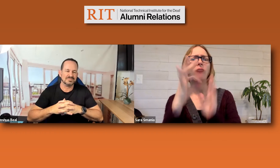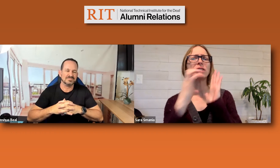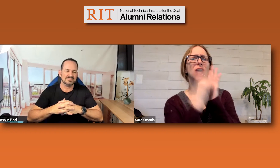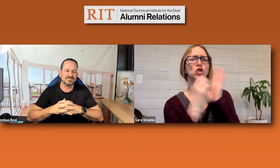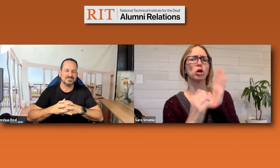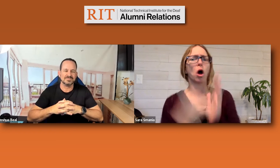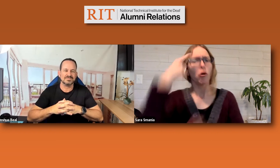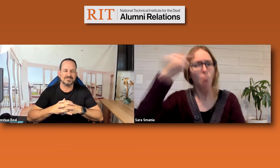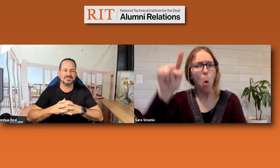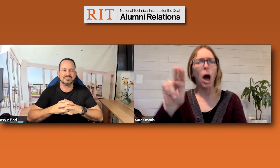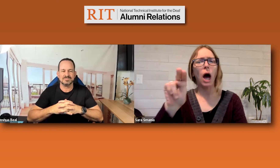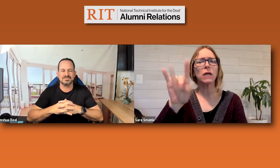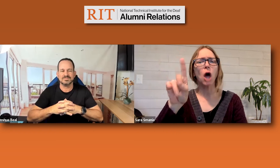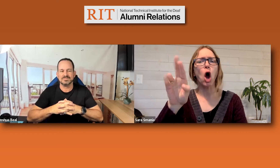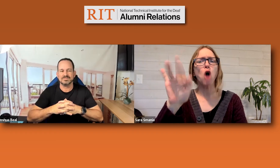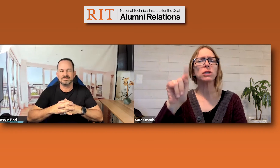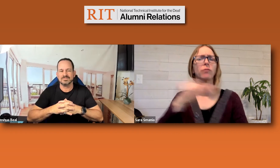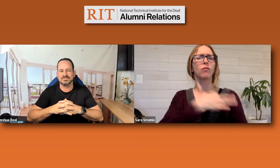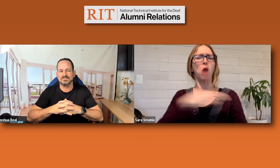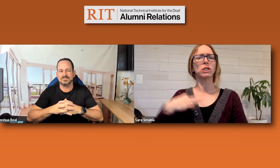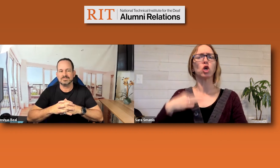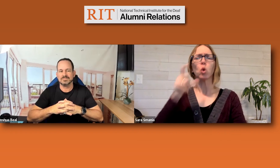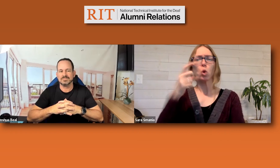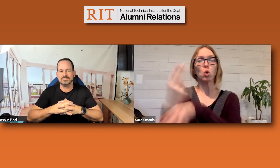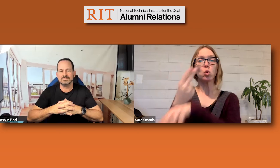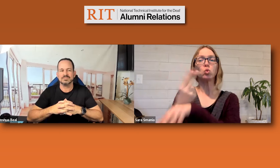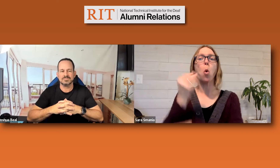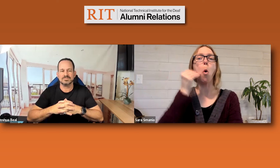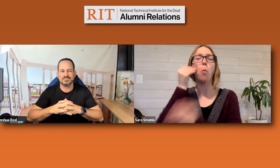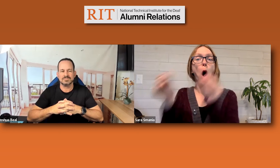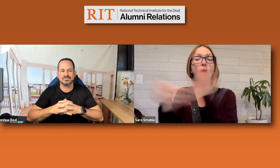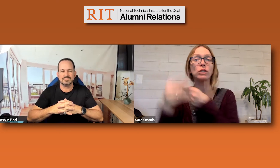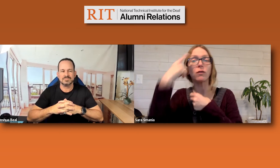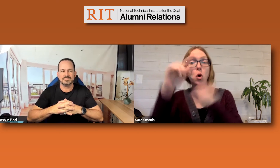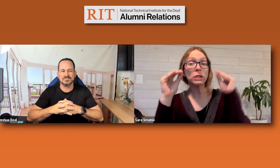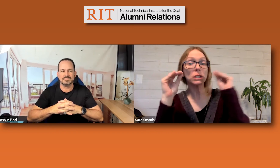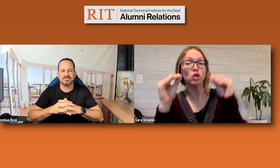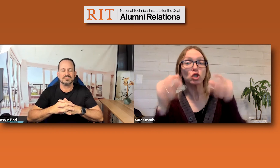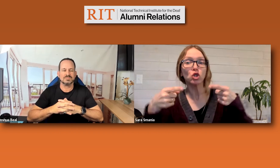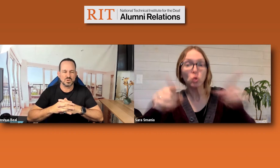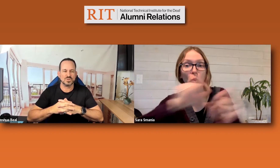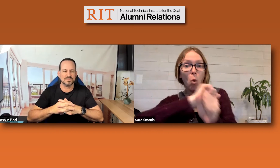Another question is, "What do you know about "different deductions if someone is working from home